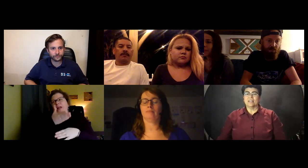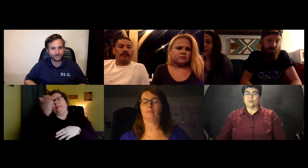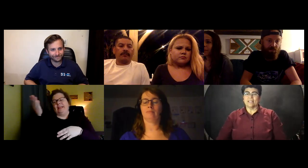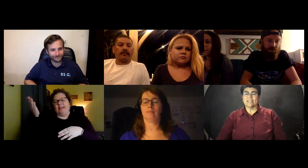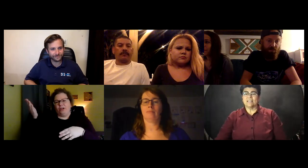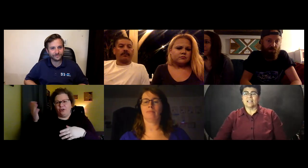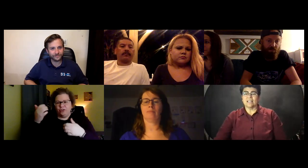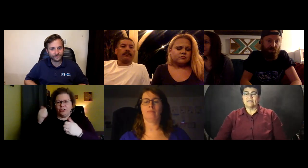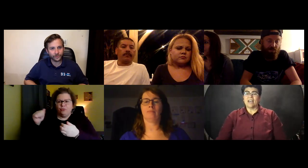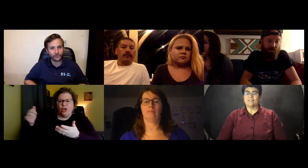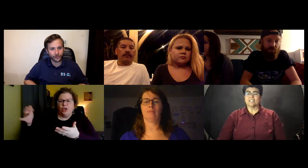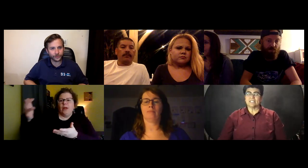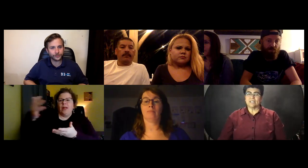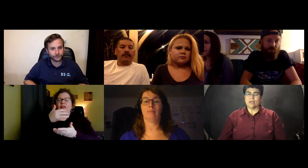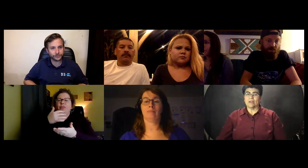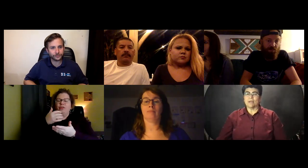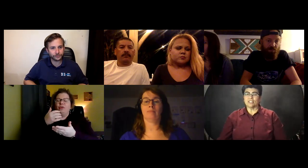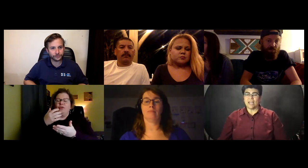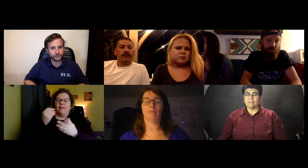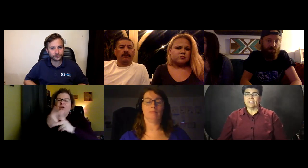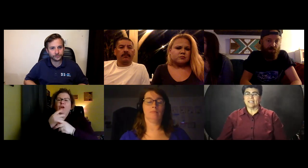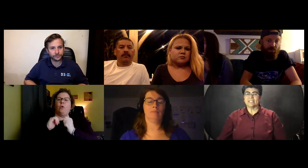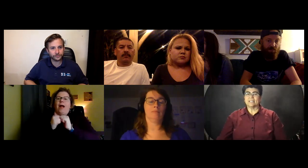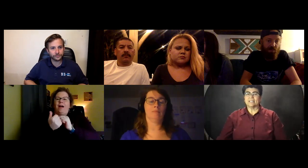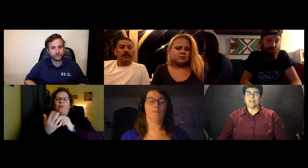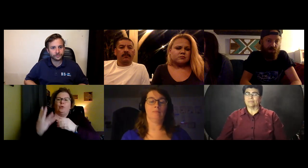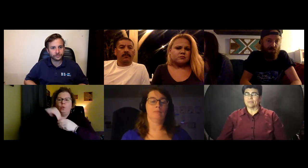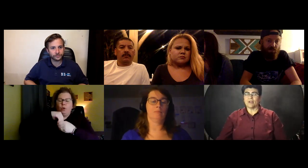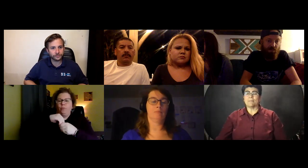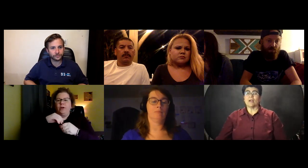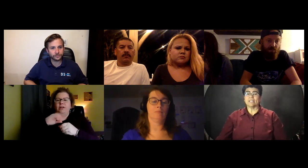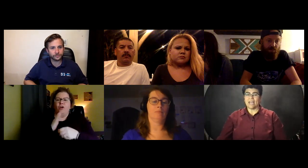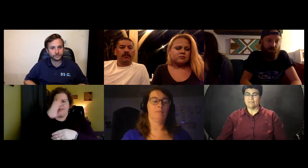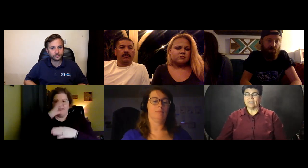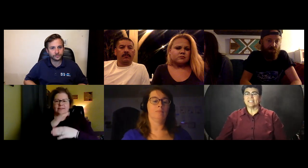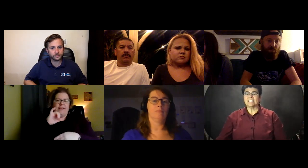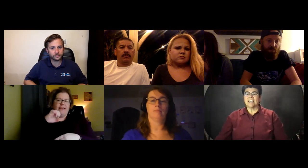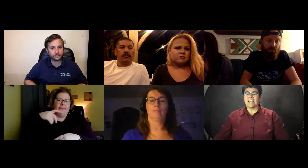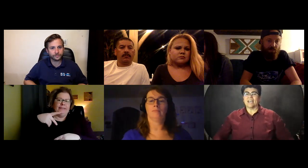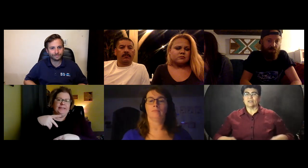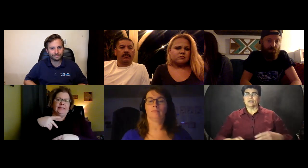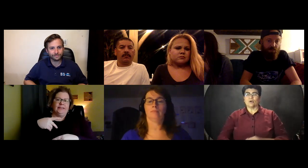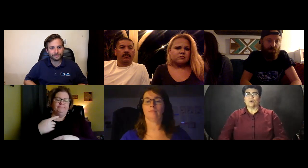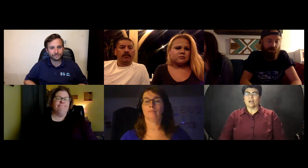we did a lot of advocacy we had a patient advocate